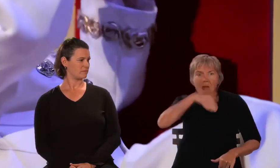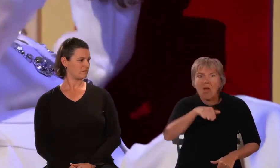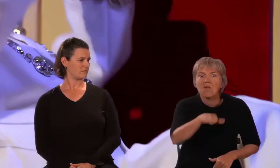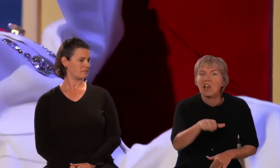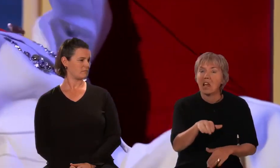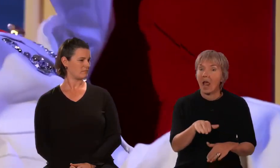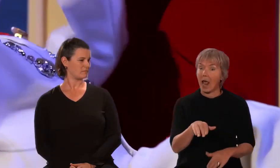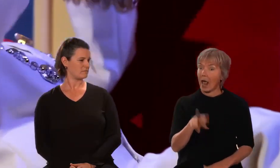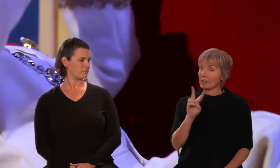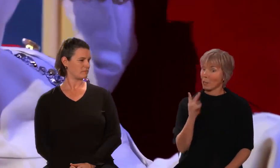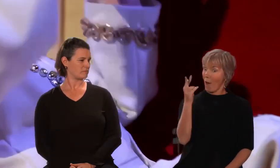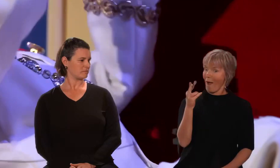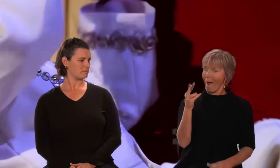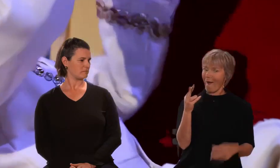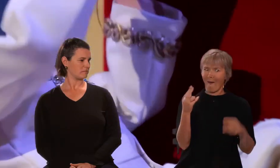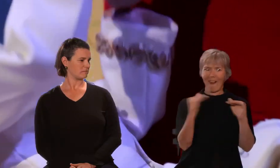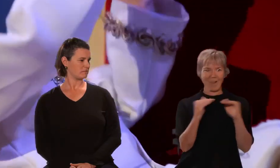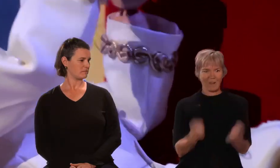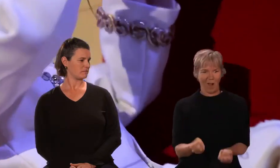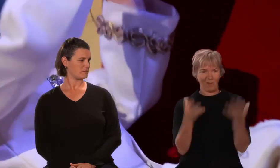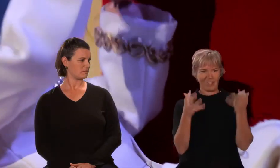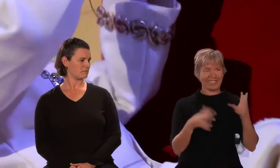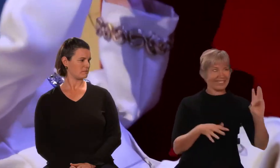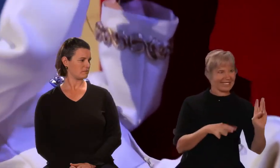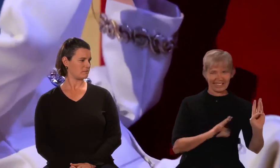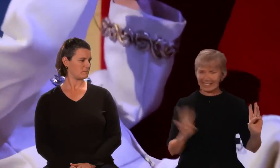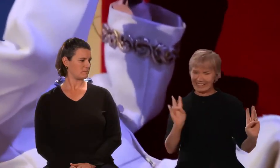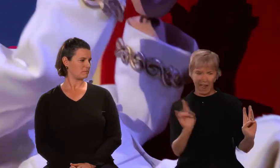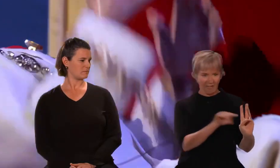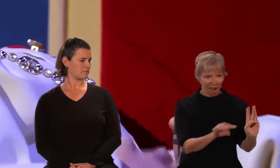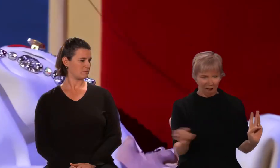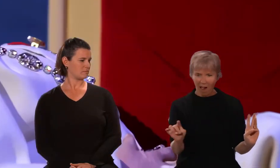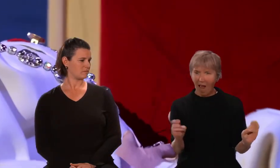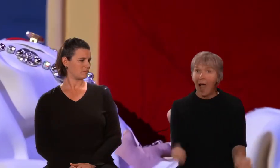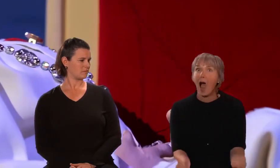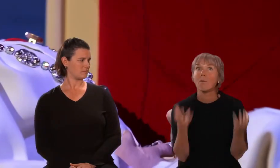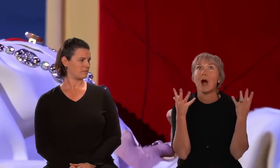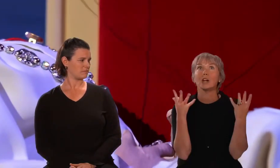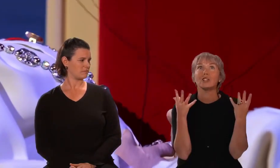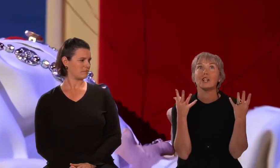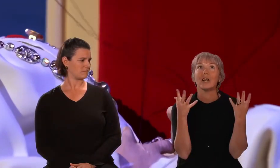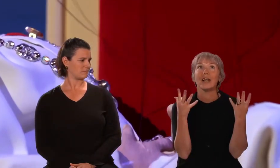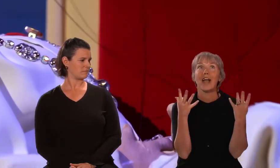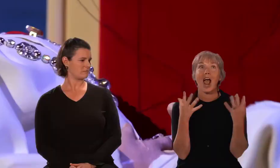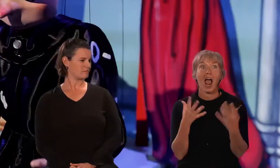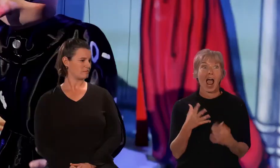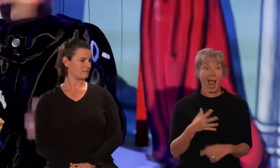at sixes and sevens, and how far they are, how much "Is" is is to make one complete "Are,"